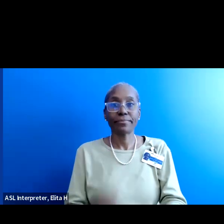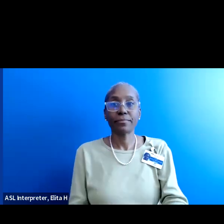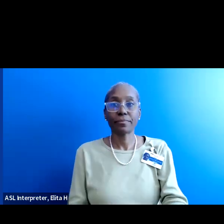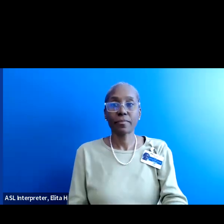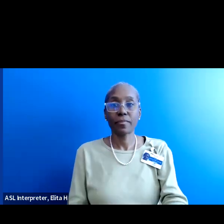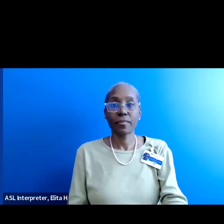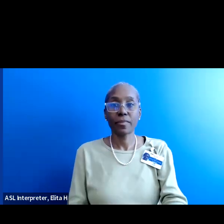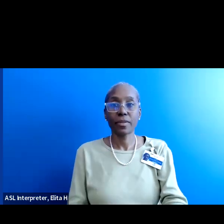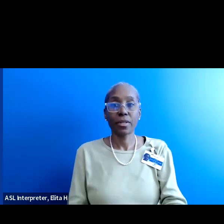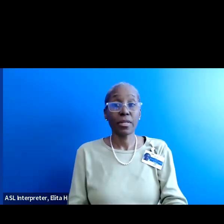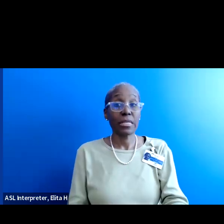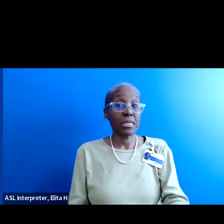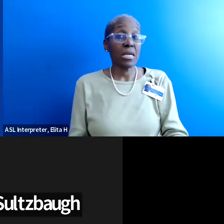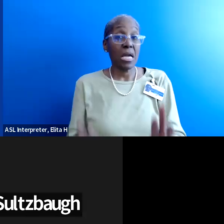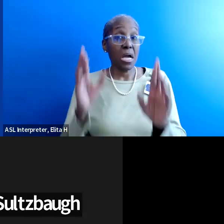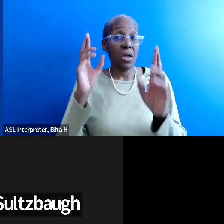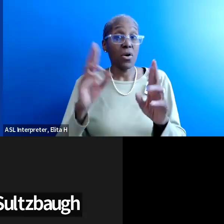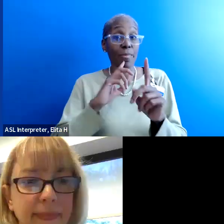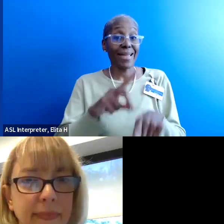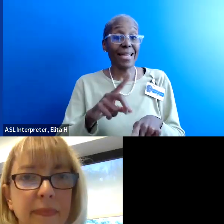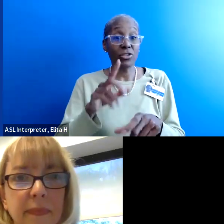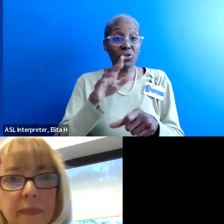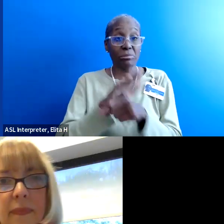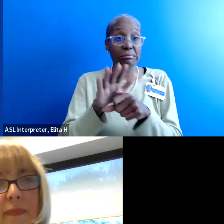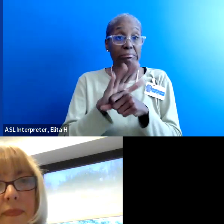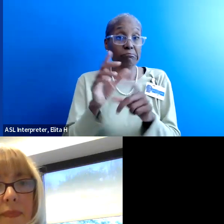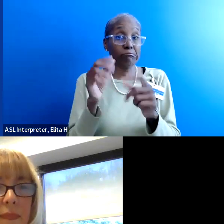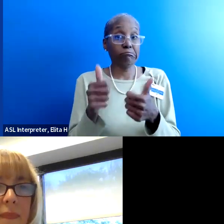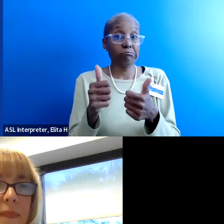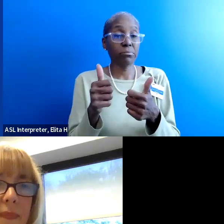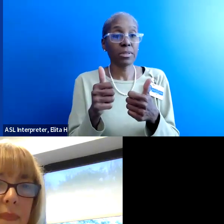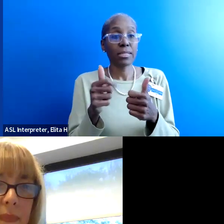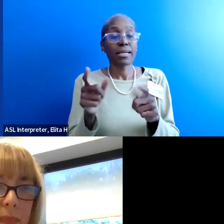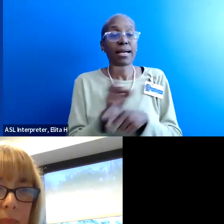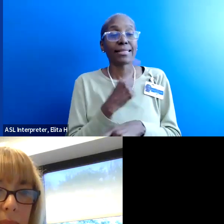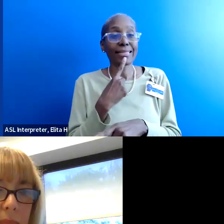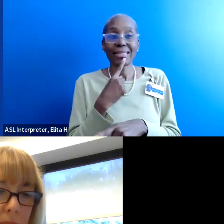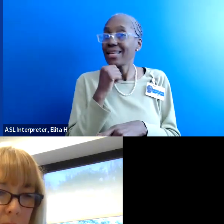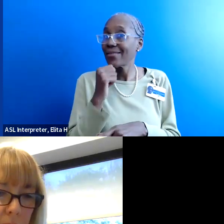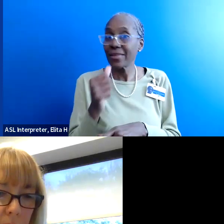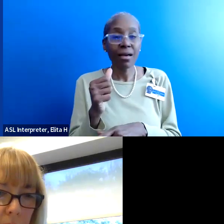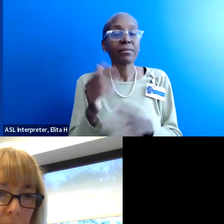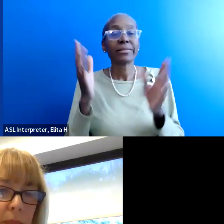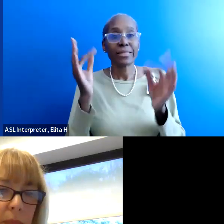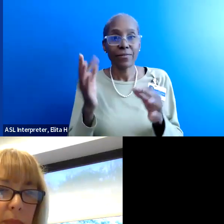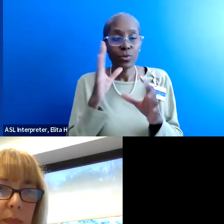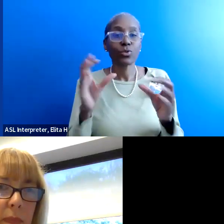I hope I answered those questions adequately. And as I said, if I didn't, I will certainly do some more research